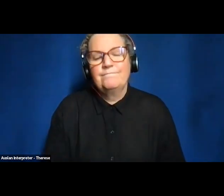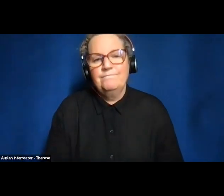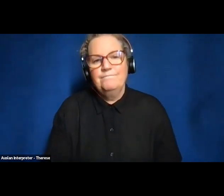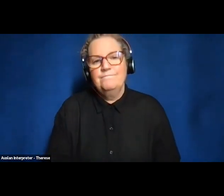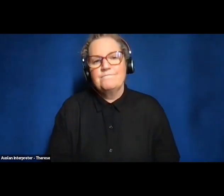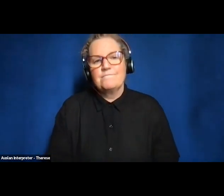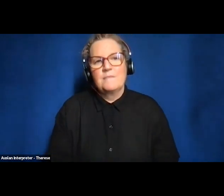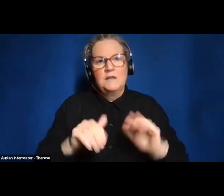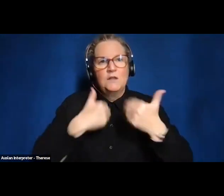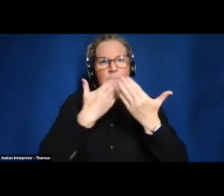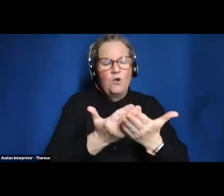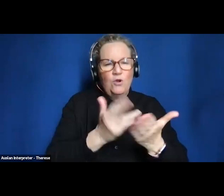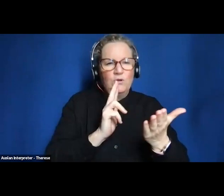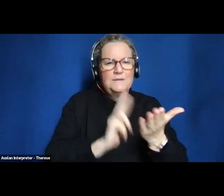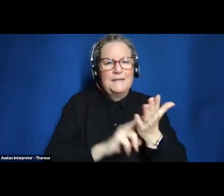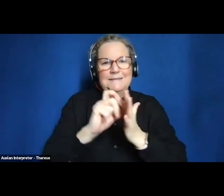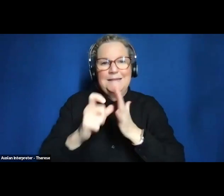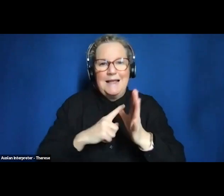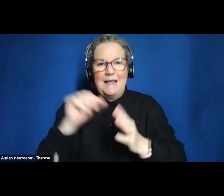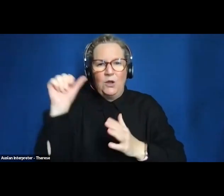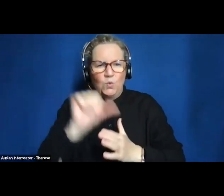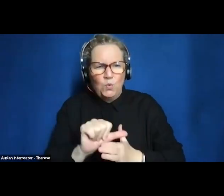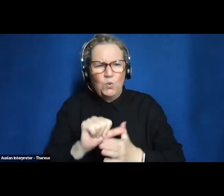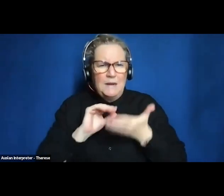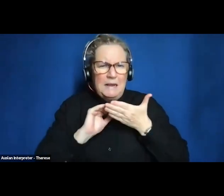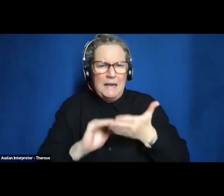National Disability Data Asset should go some way to filling these gaps,